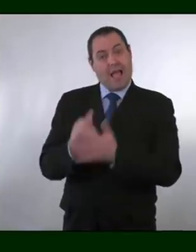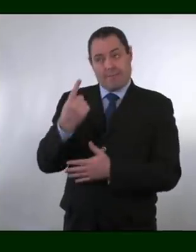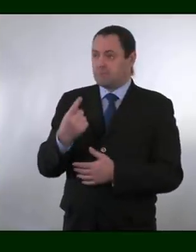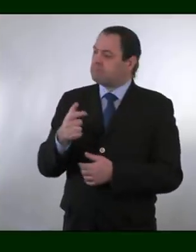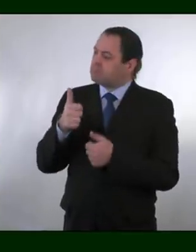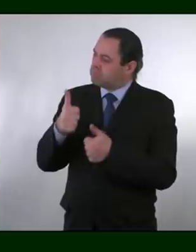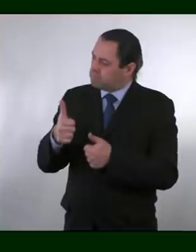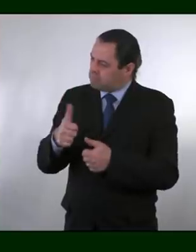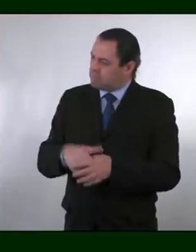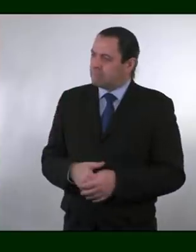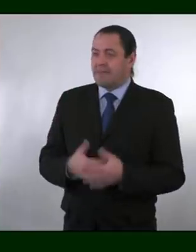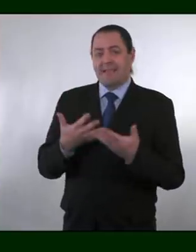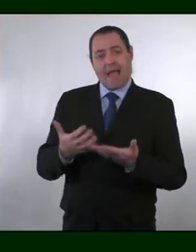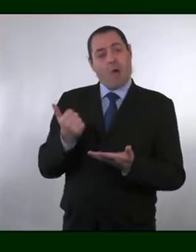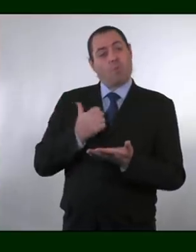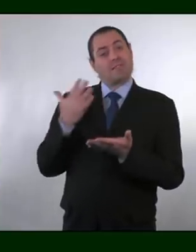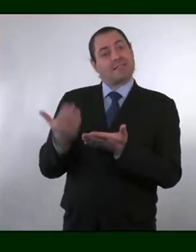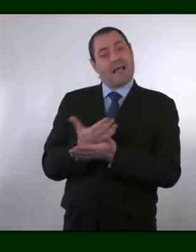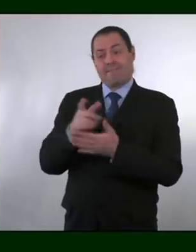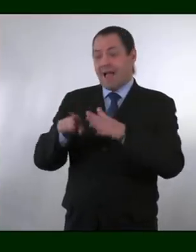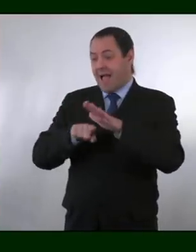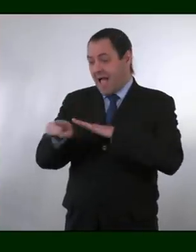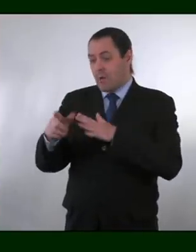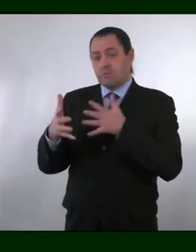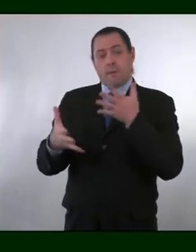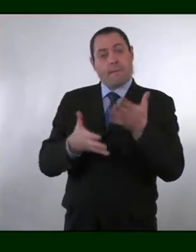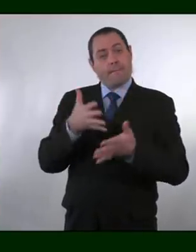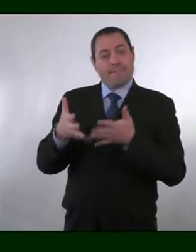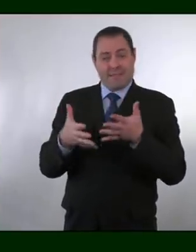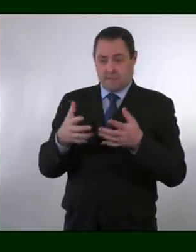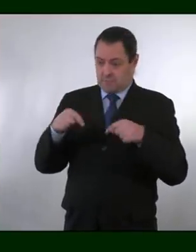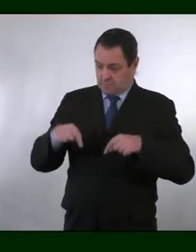In order to allow the safe exit of hon. Members participating in this item of business and the